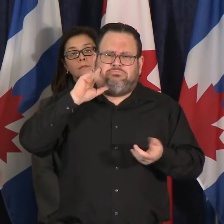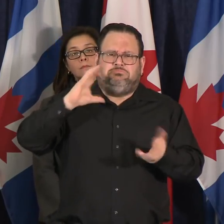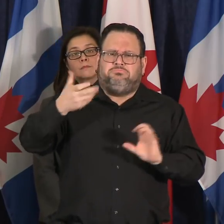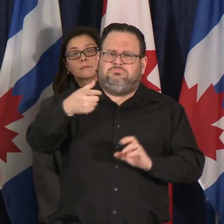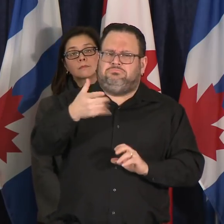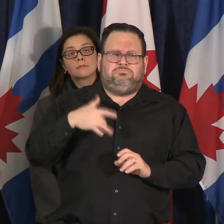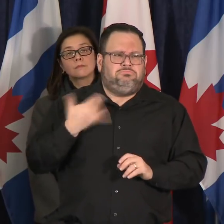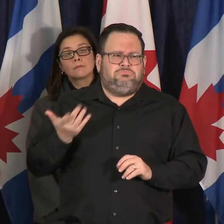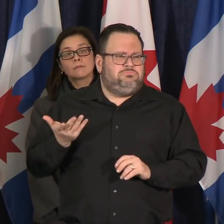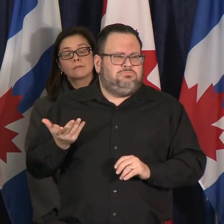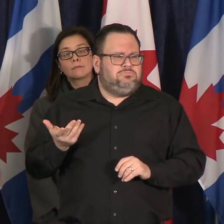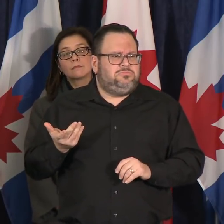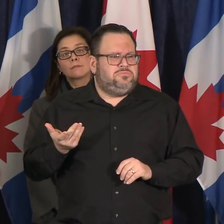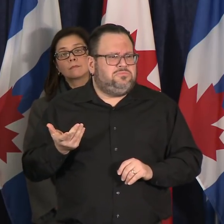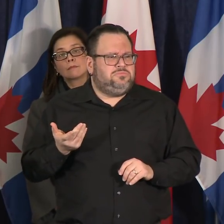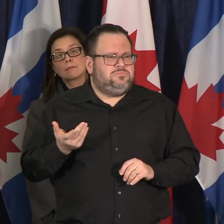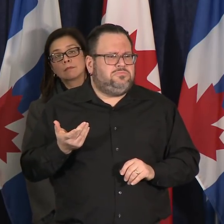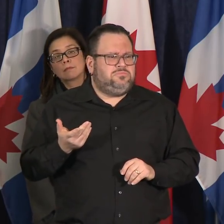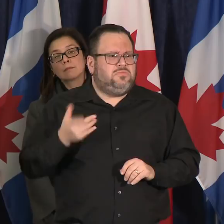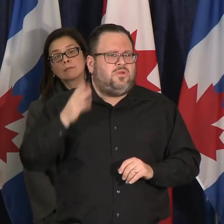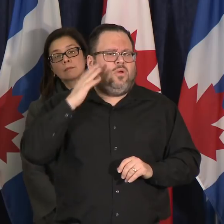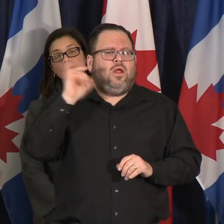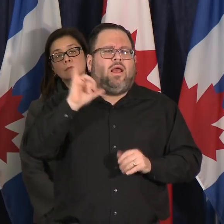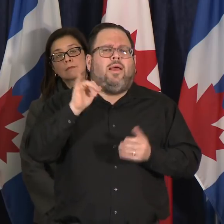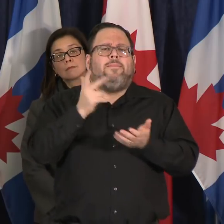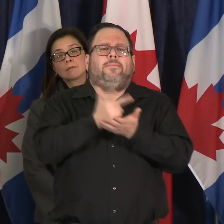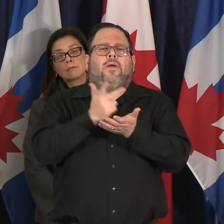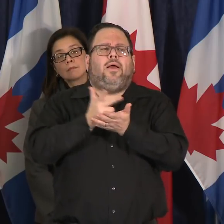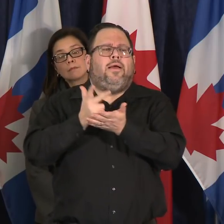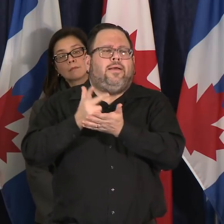suspending that to allow people to stay in certain areas that are closer to